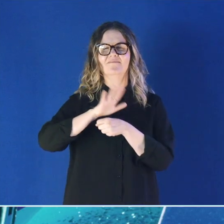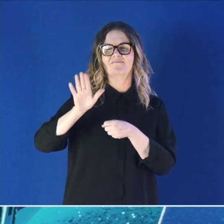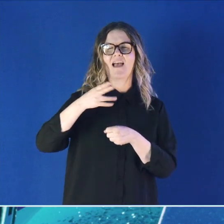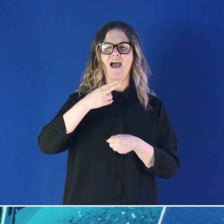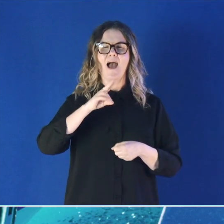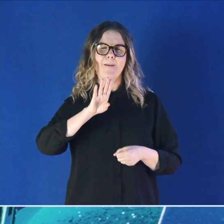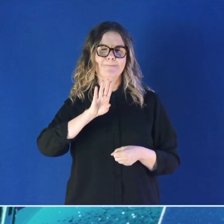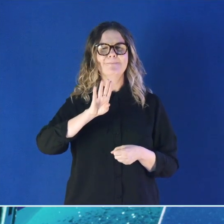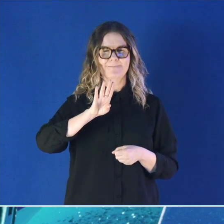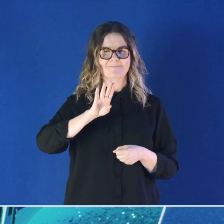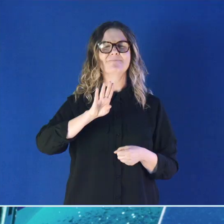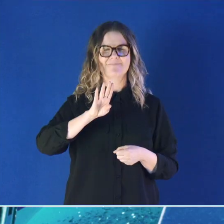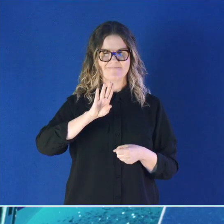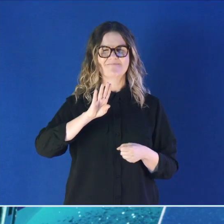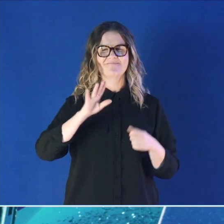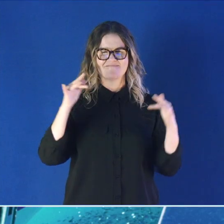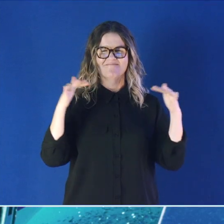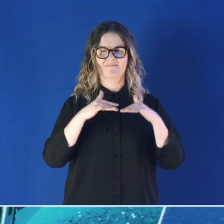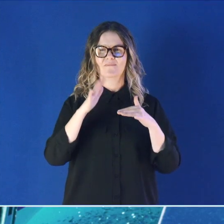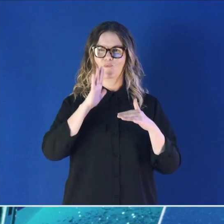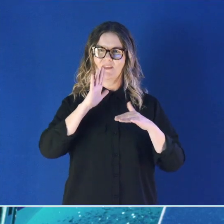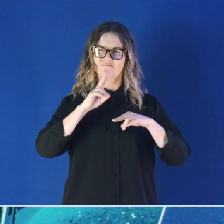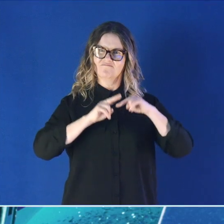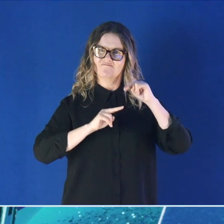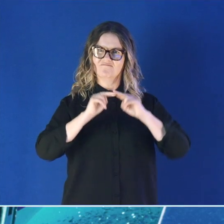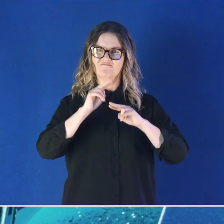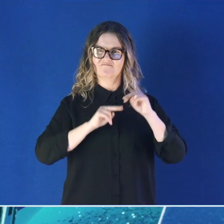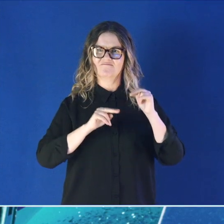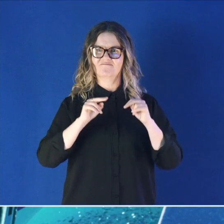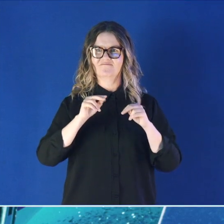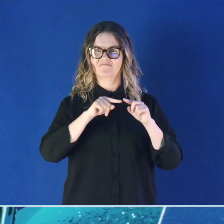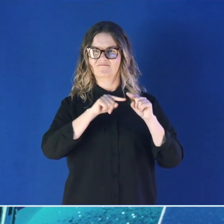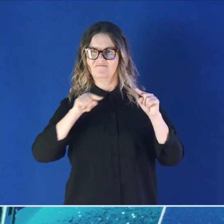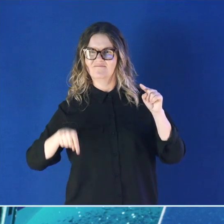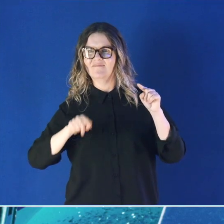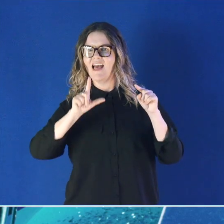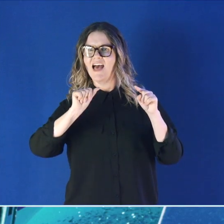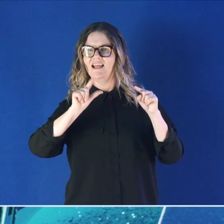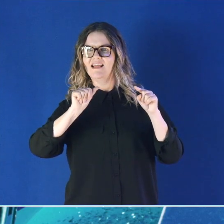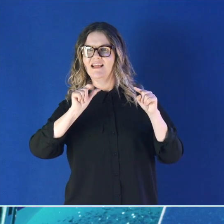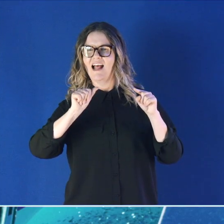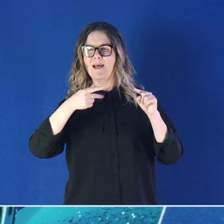will be playing Kazakhstan and Peru. And these are not friendly matches.